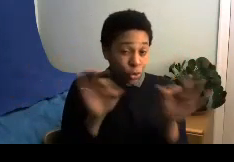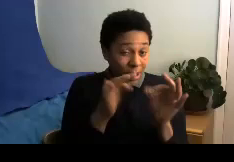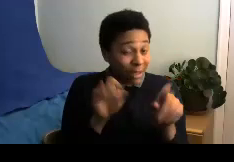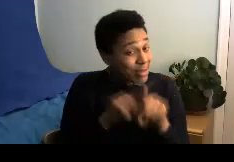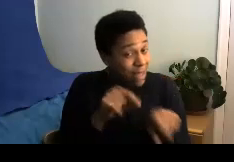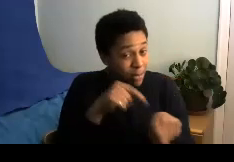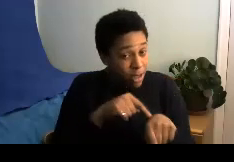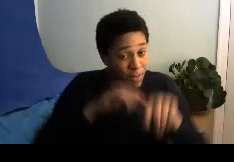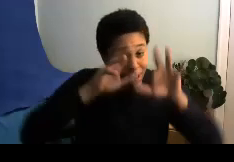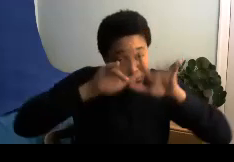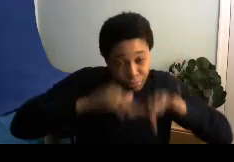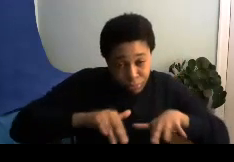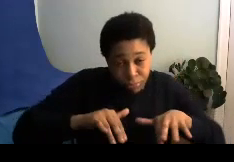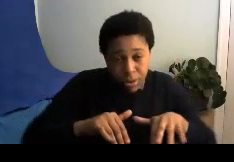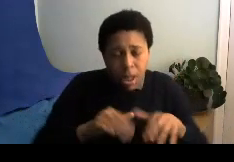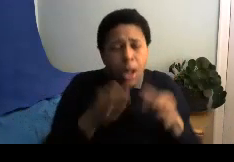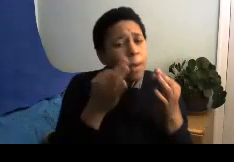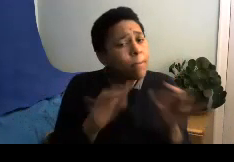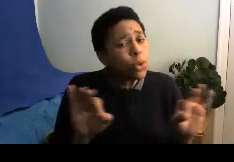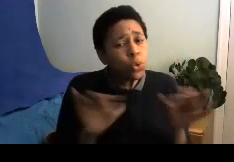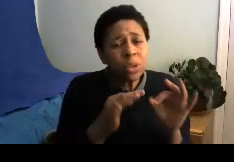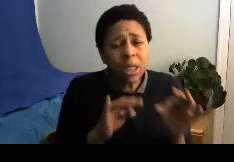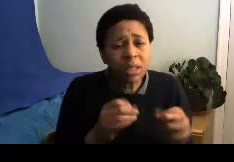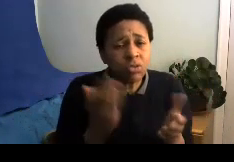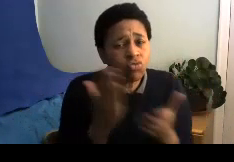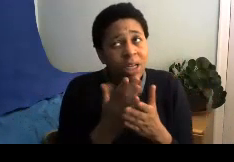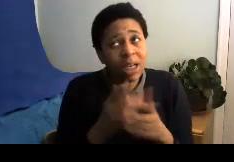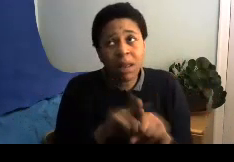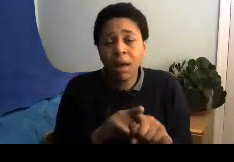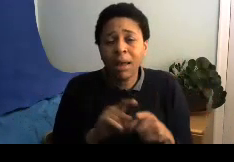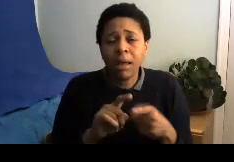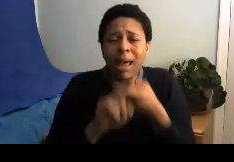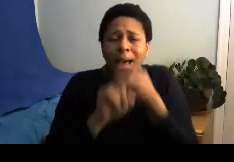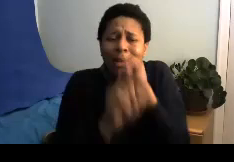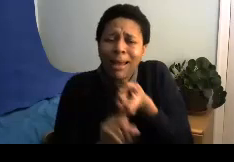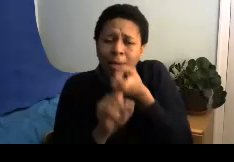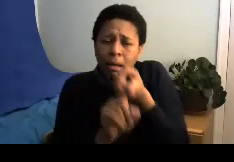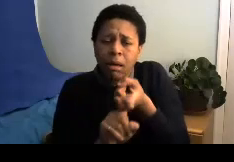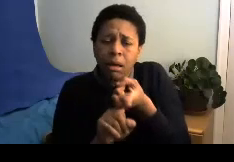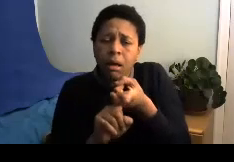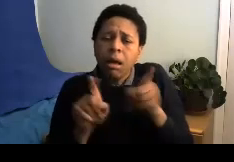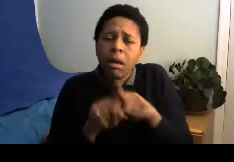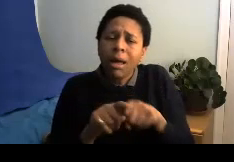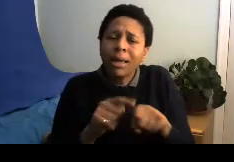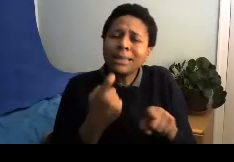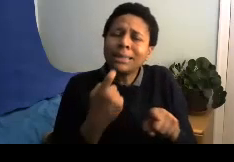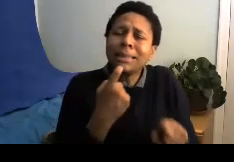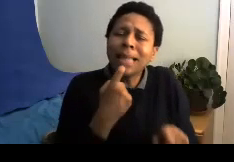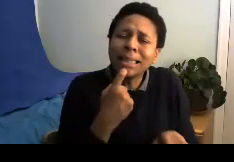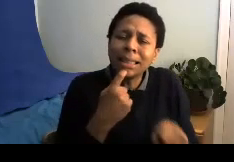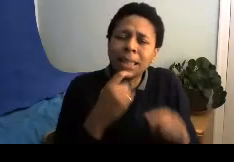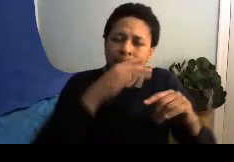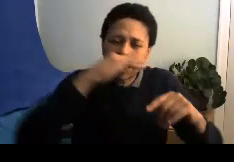music is an anchor. Um, as much as taste and smell. I think taste, smell and music are the three things that really sort of